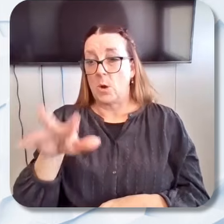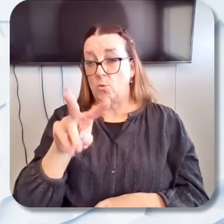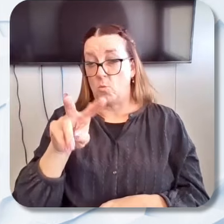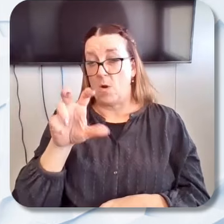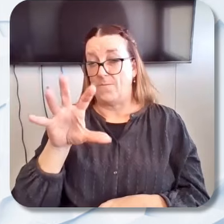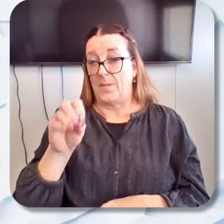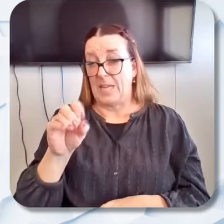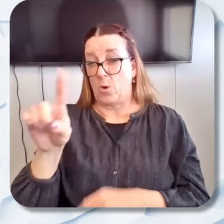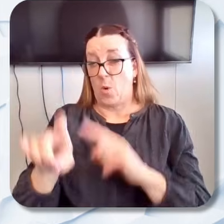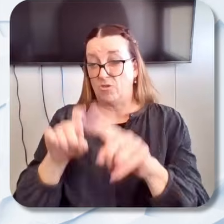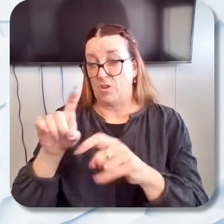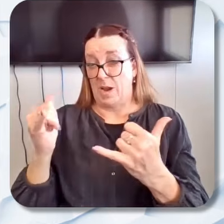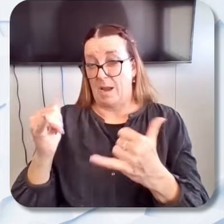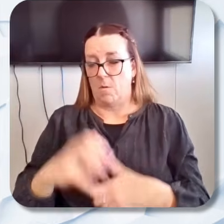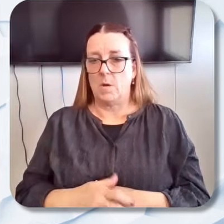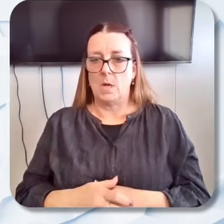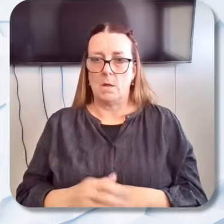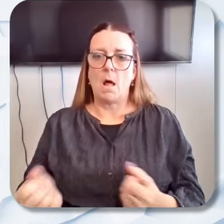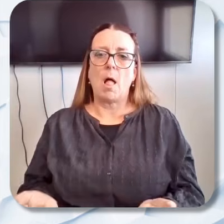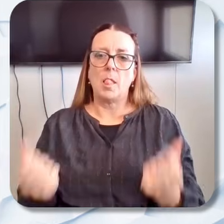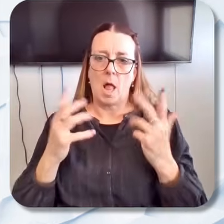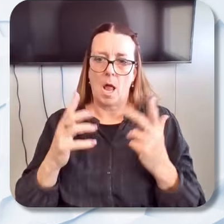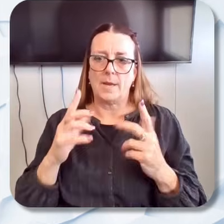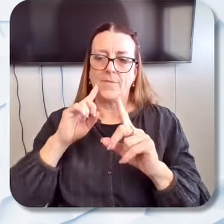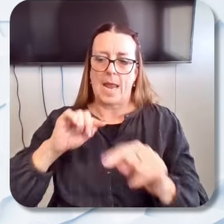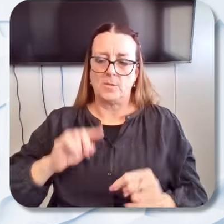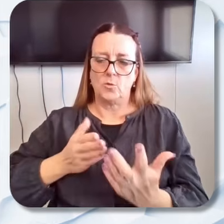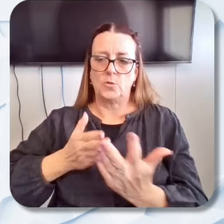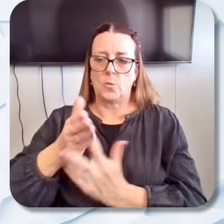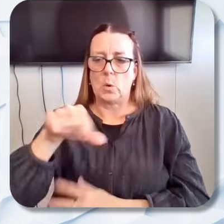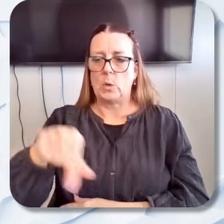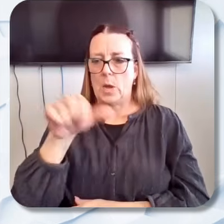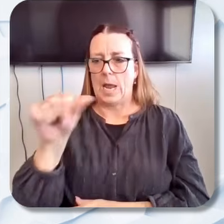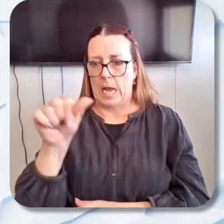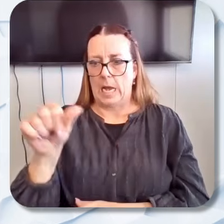I imagine a lot of them will come through in our Q and A. So please know that we do